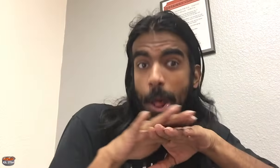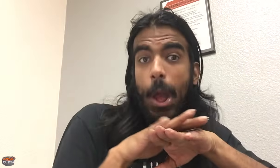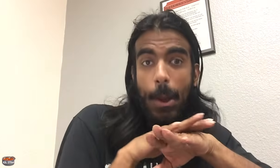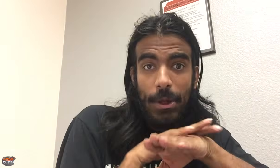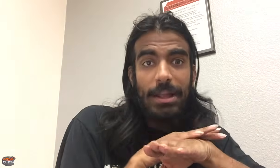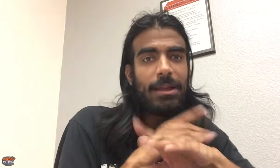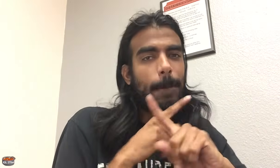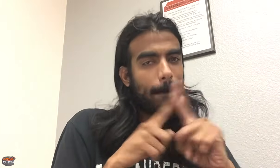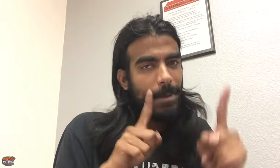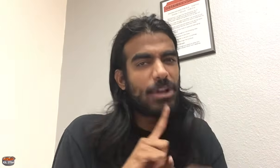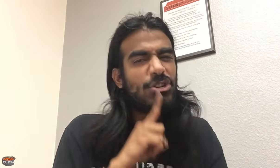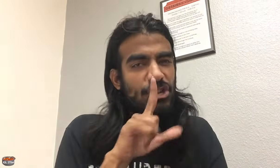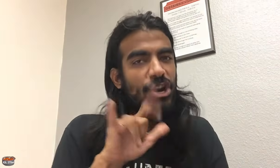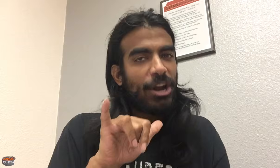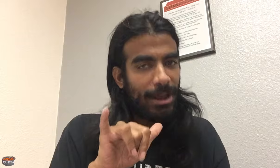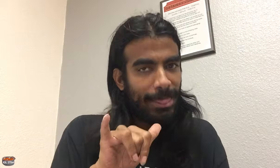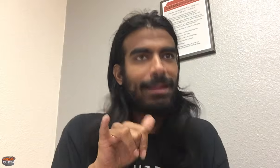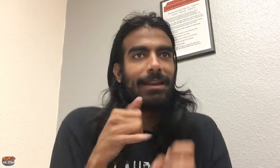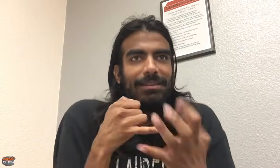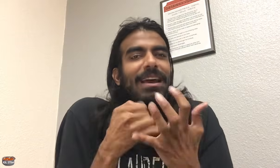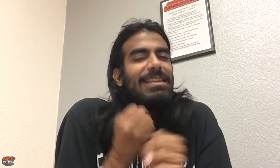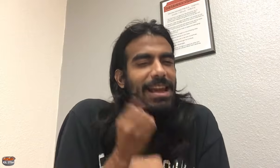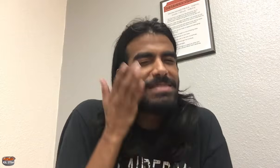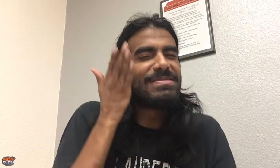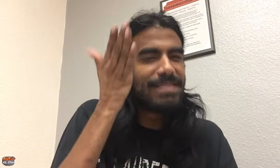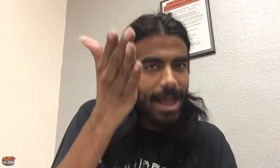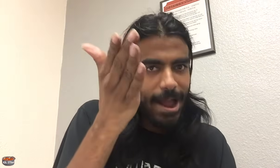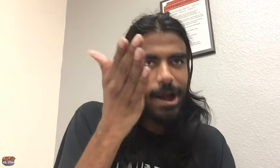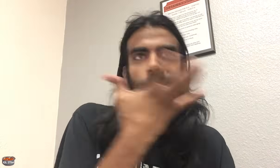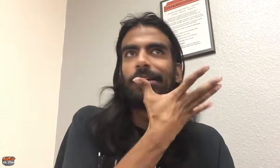It's interesting, it's a slow process. But slowly but surely